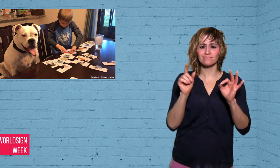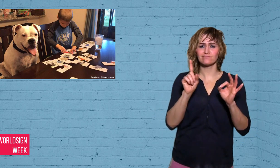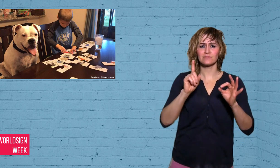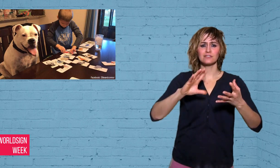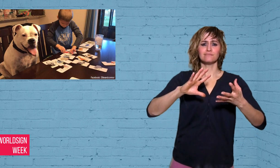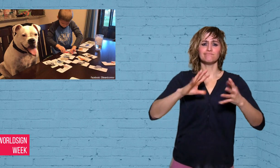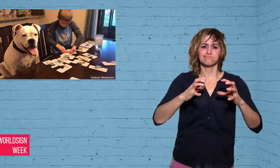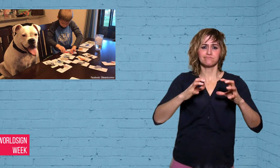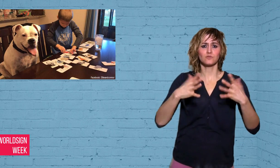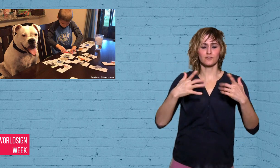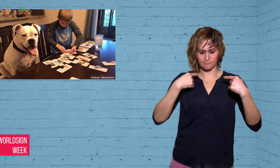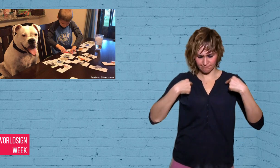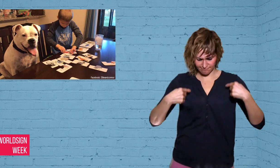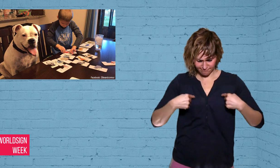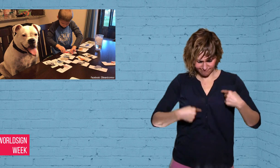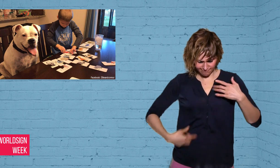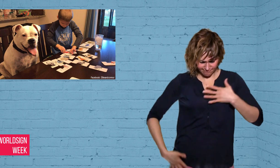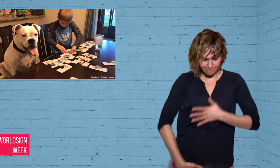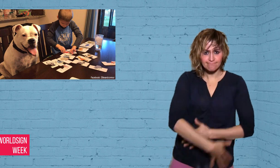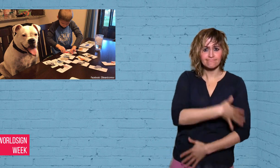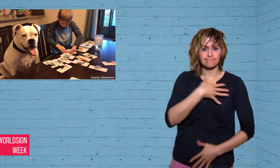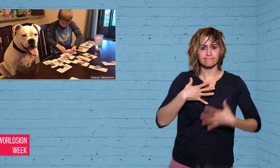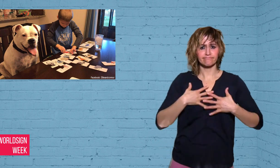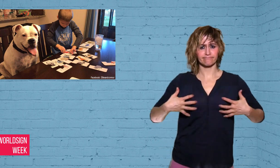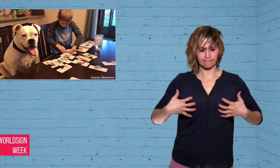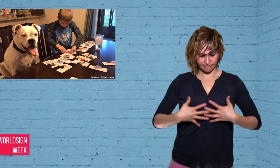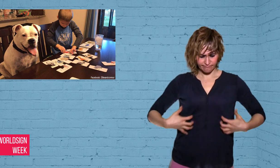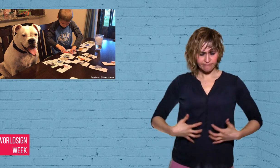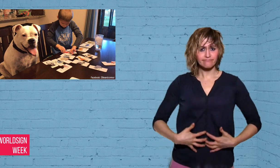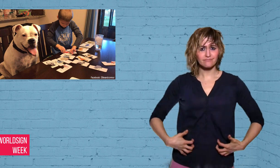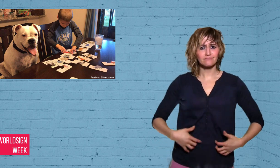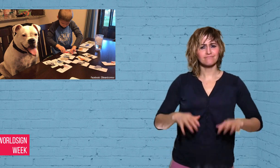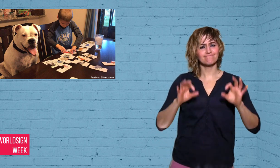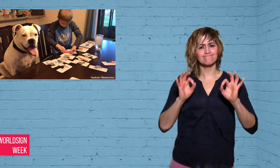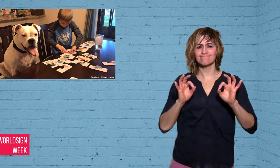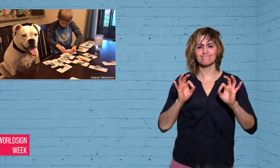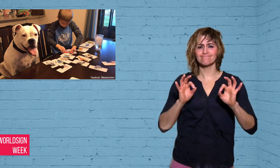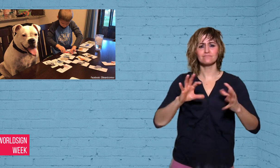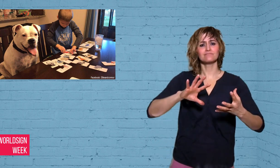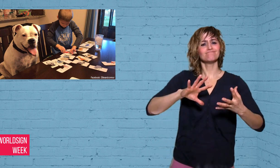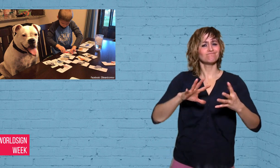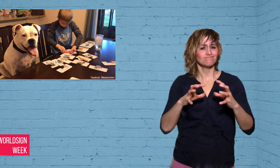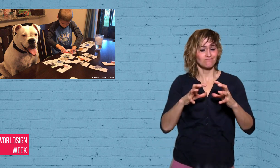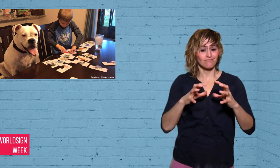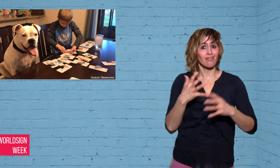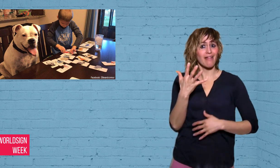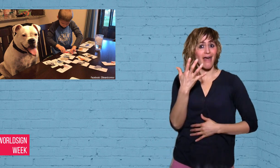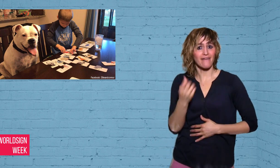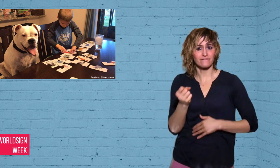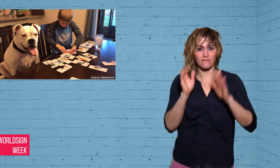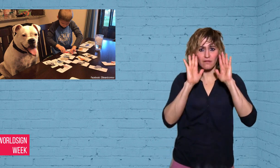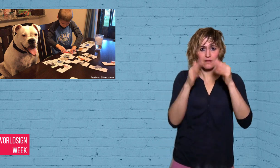to autism and other disorders.